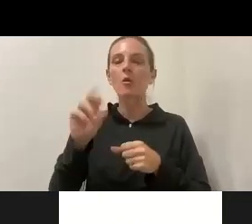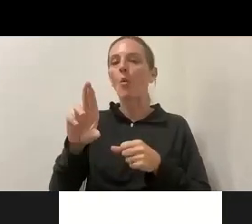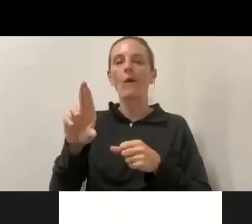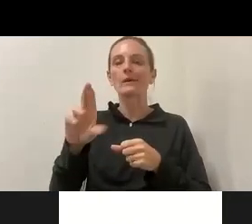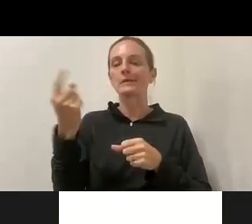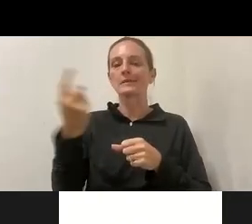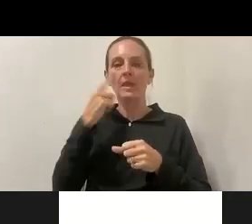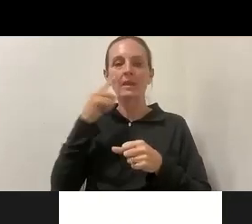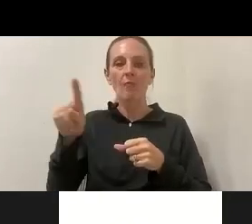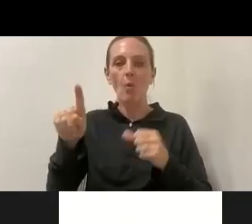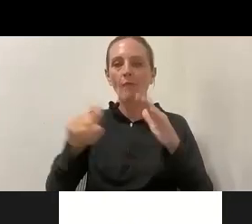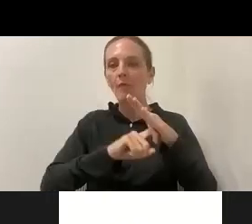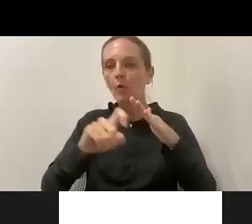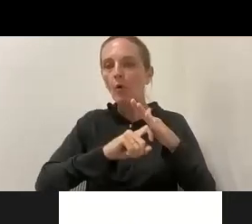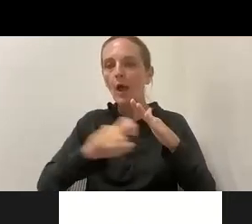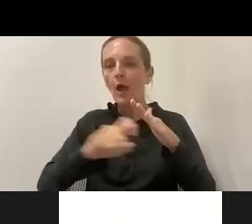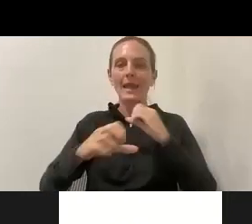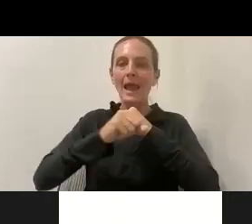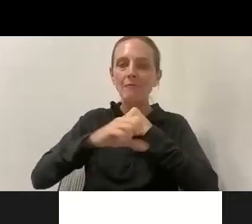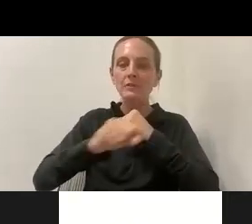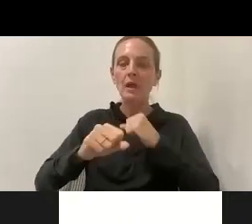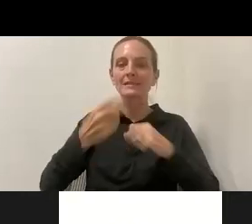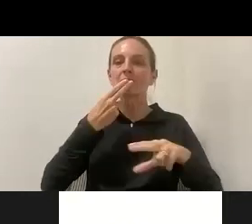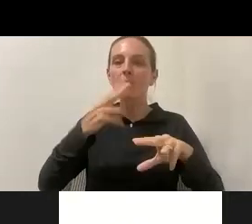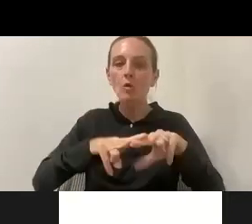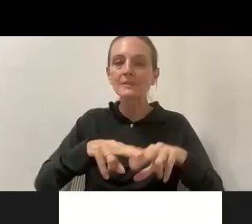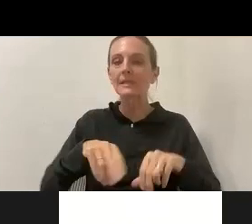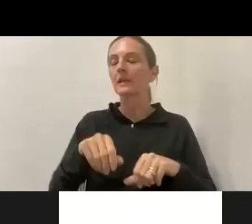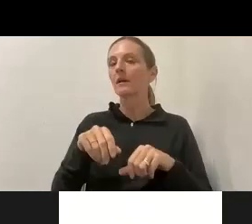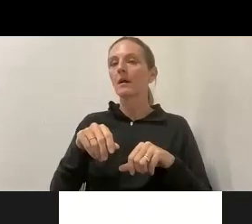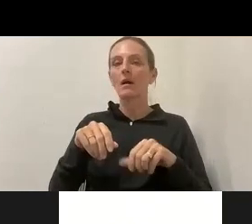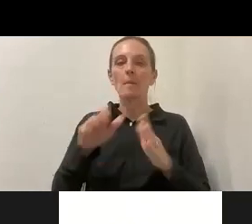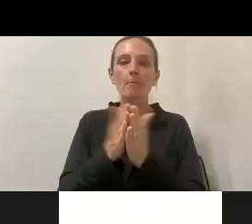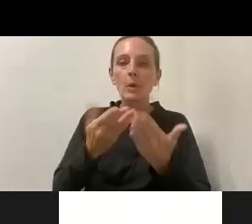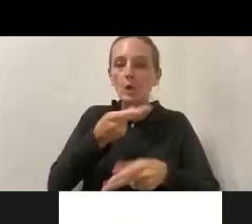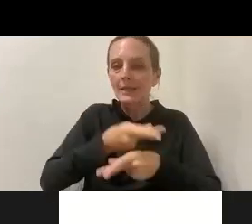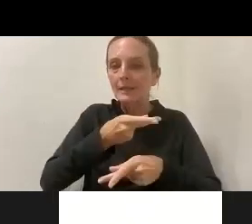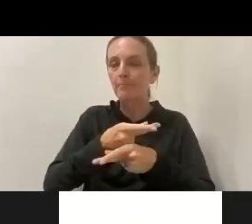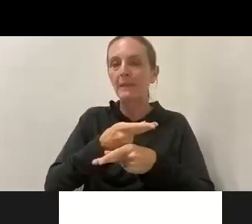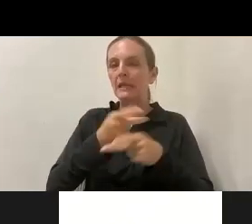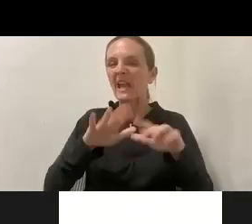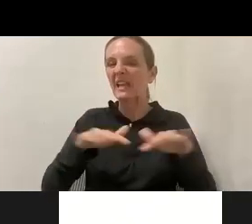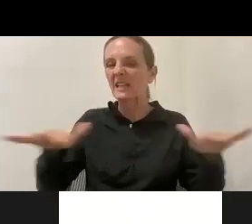advertising, staff time, bookkeeping etc. make sure you do that. Always add in the